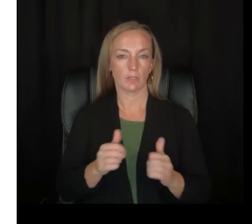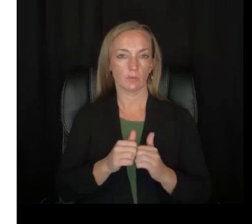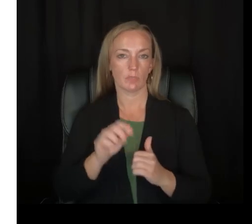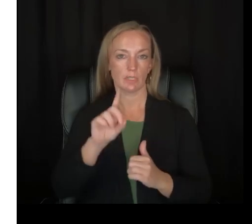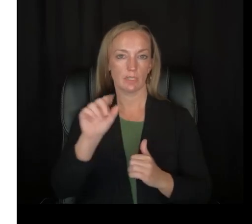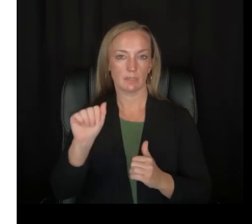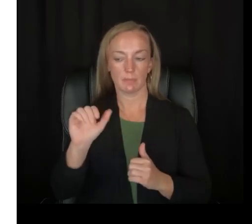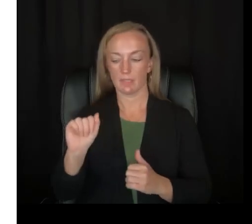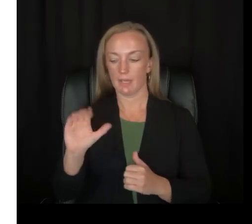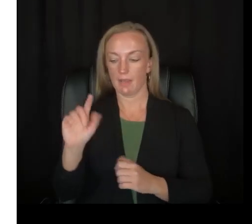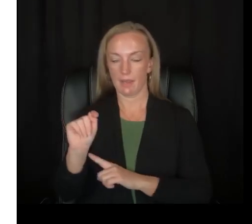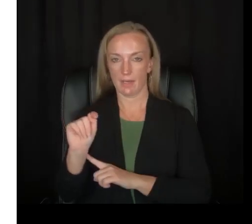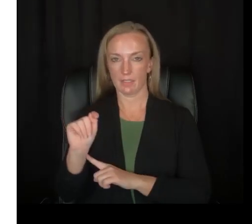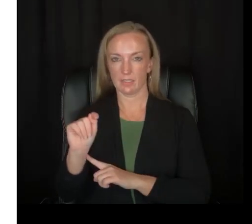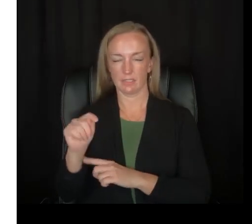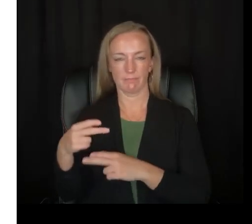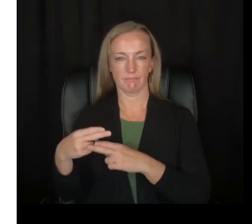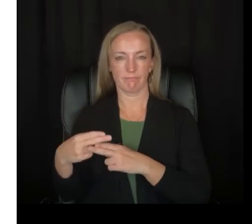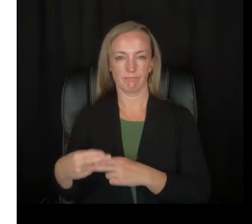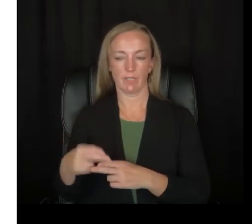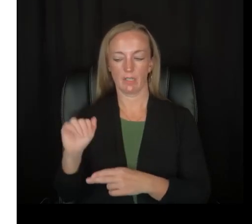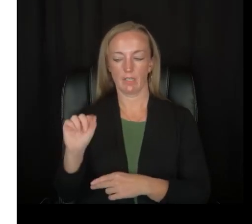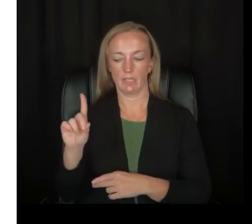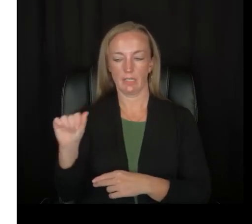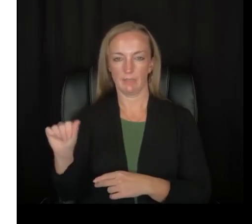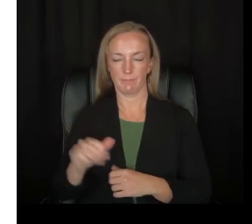Disabilities Act, also known as ADA.